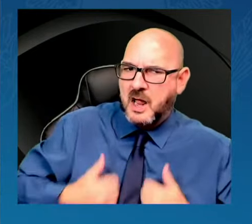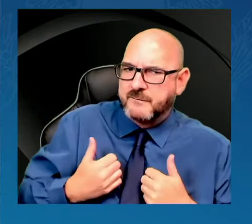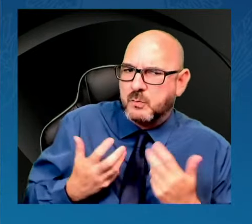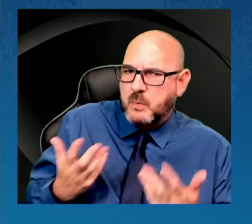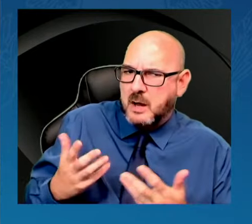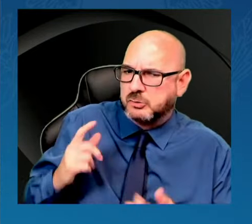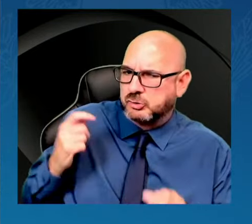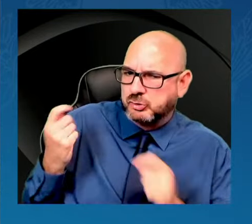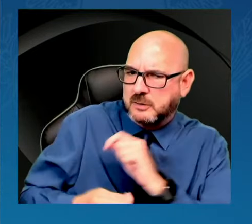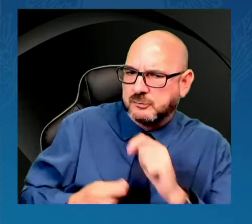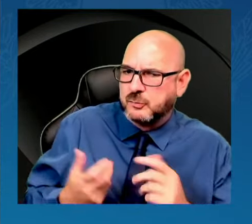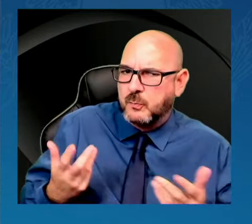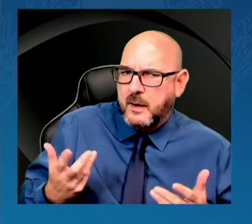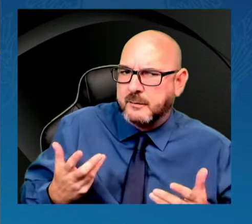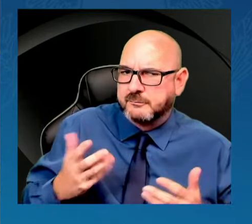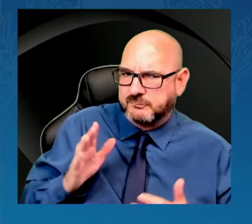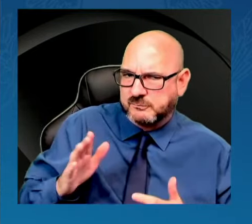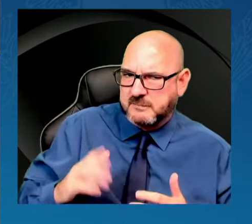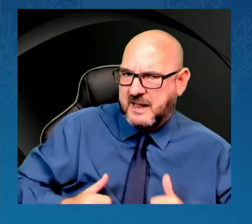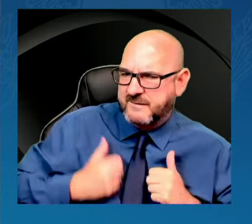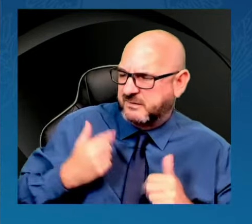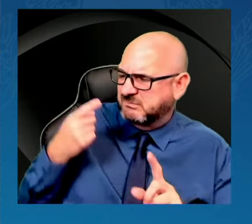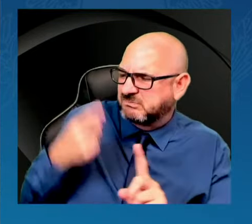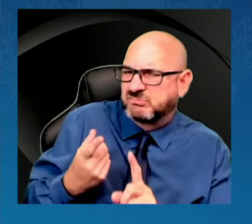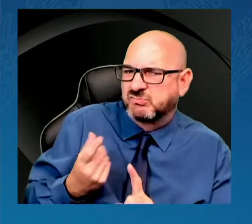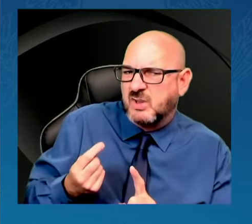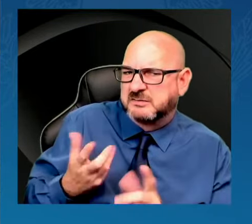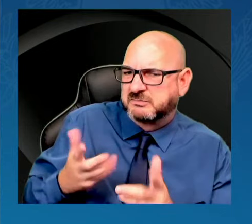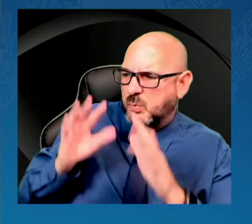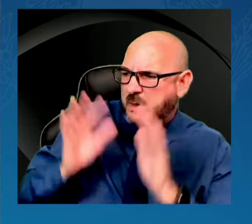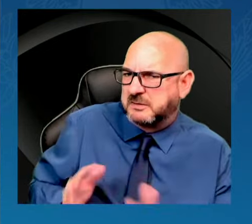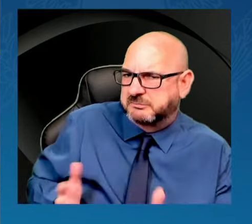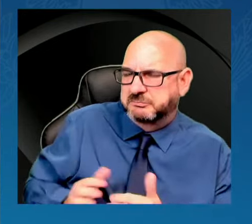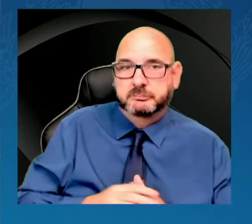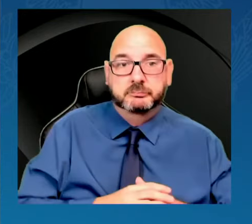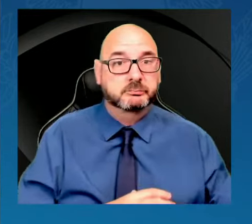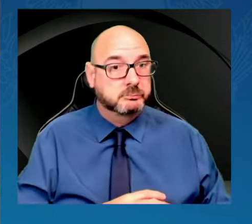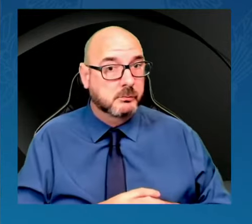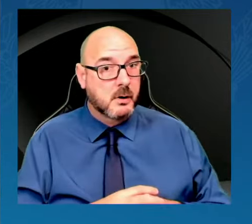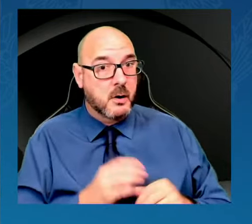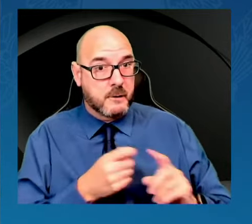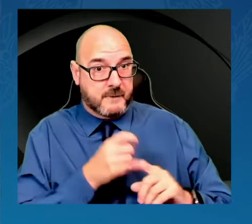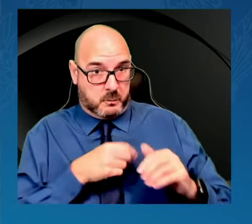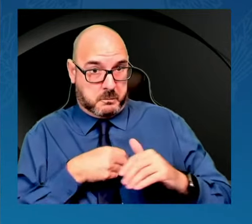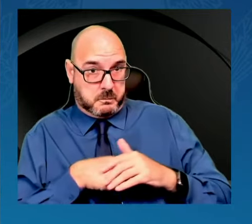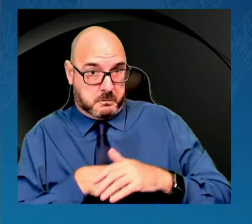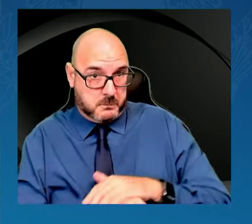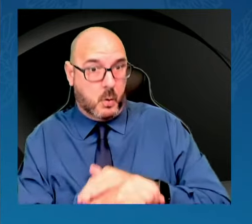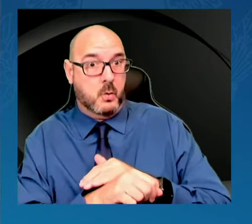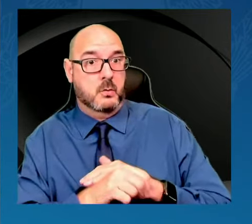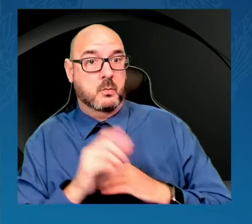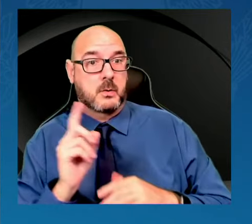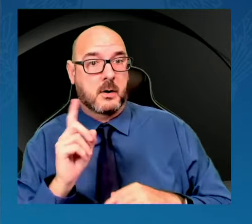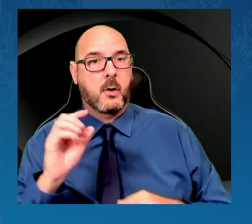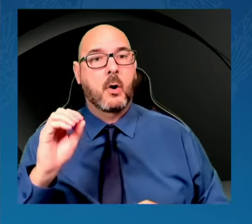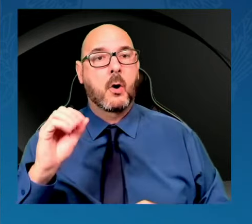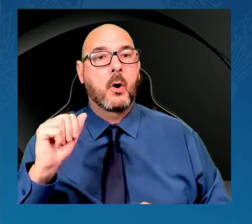from birth. I am -- I was born in Oakland, California, and so --